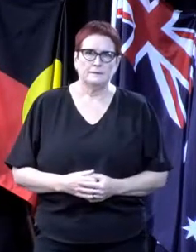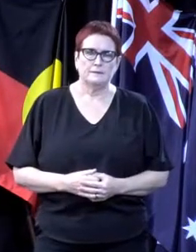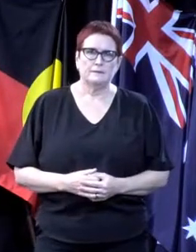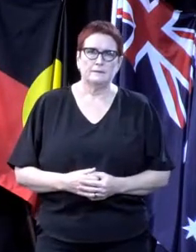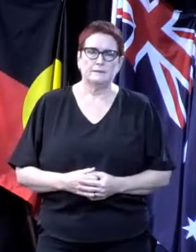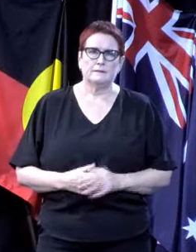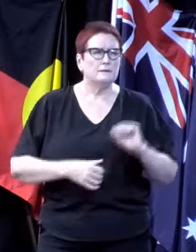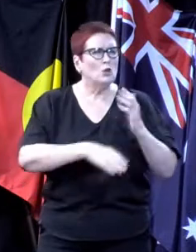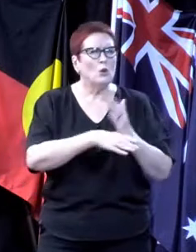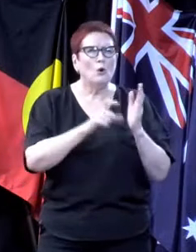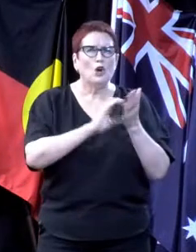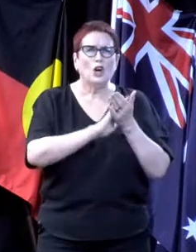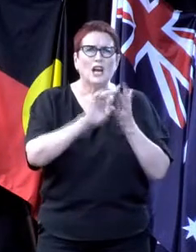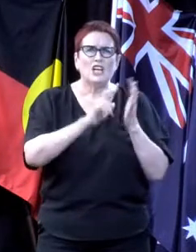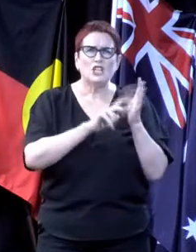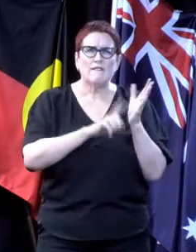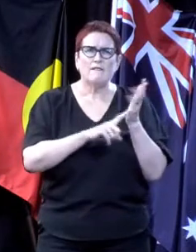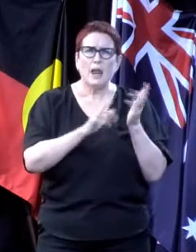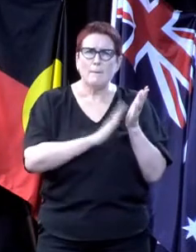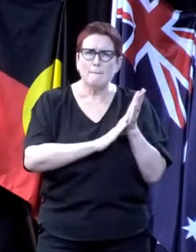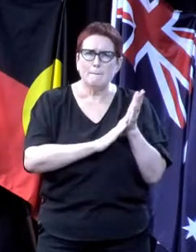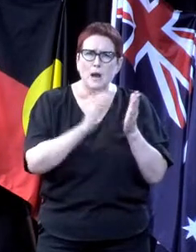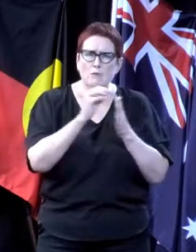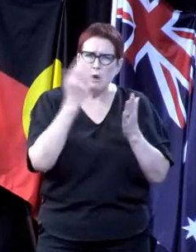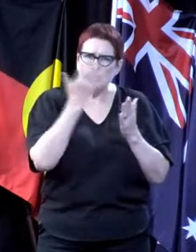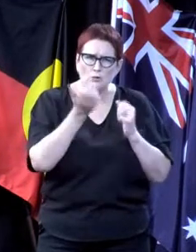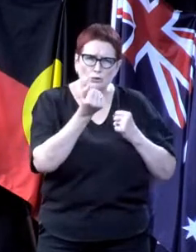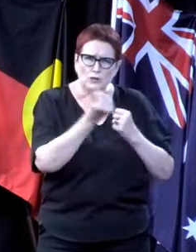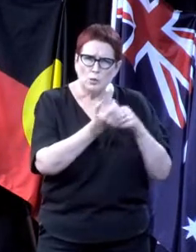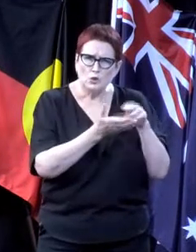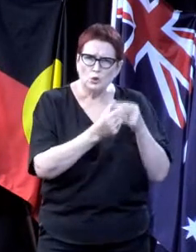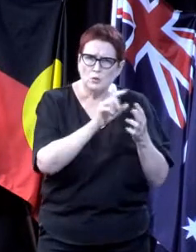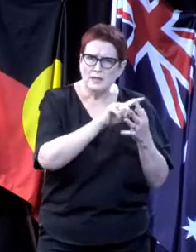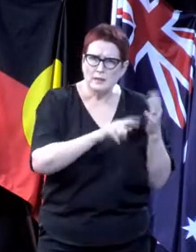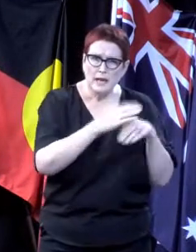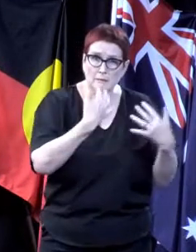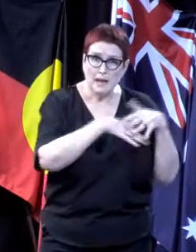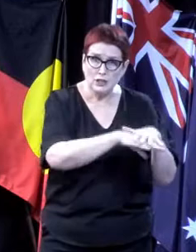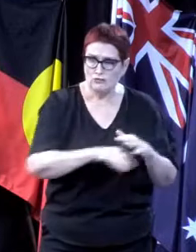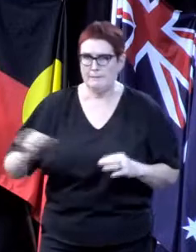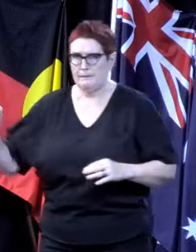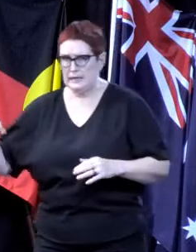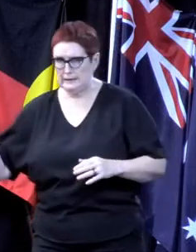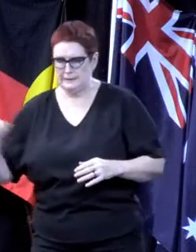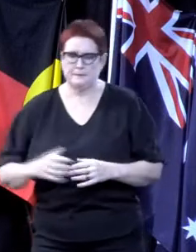Your work at Chevallum State Primary School includes supporting students with disabilities in mainstream? Yes. OK.